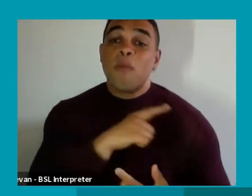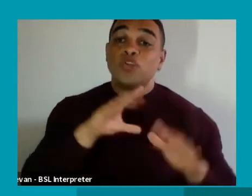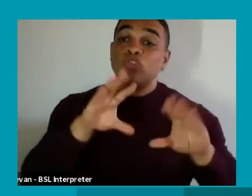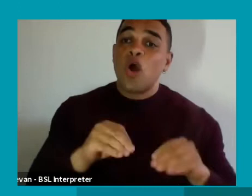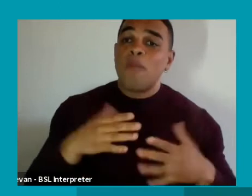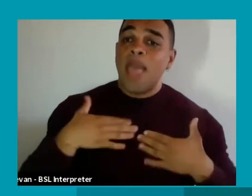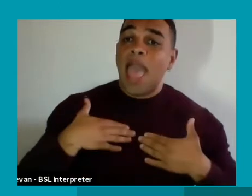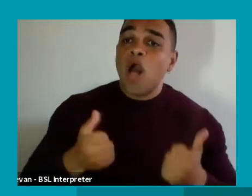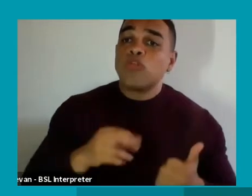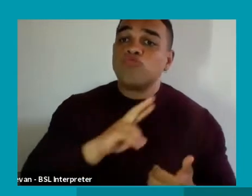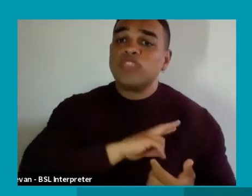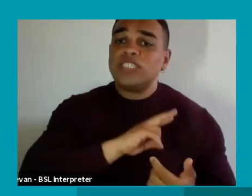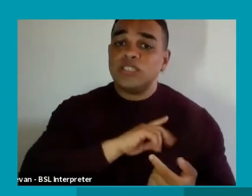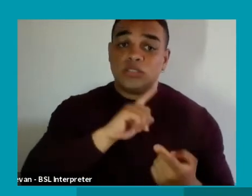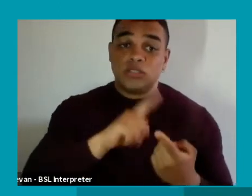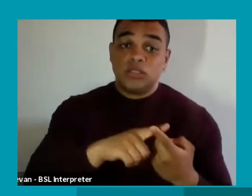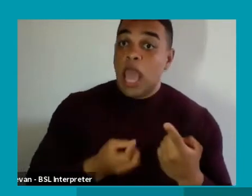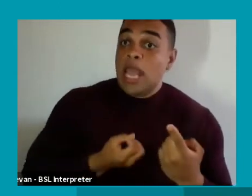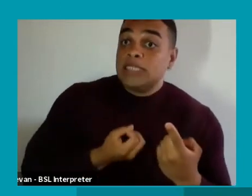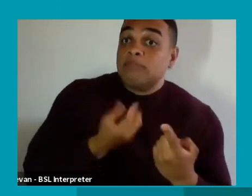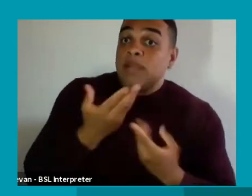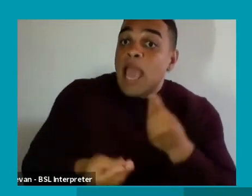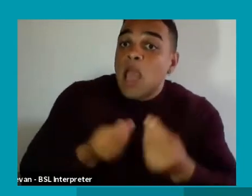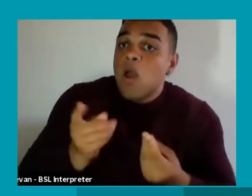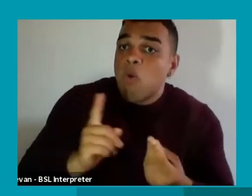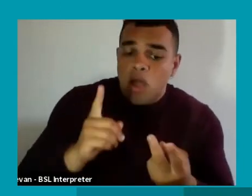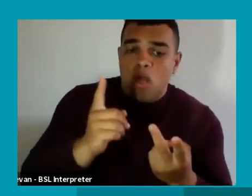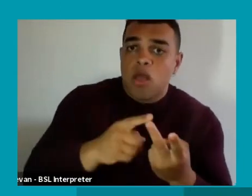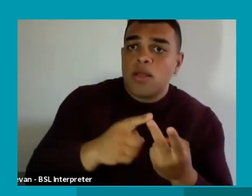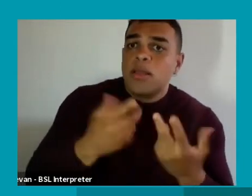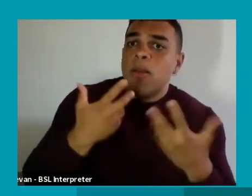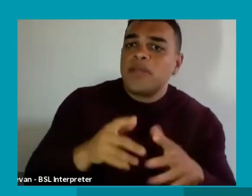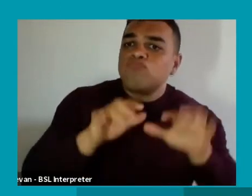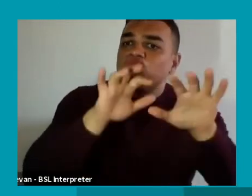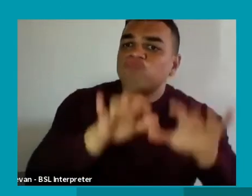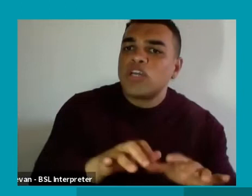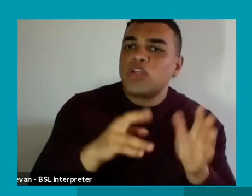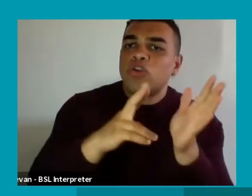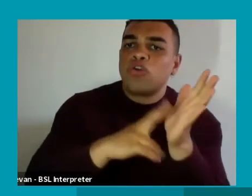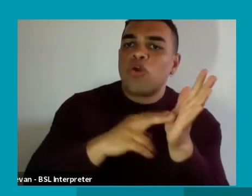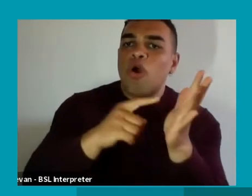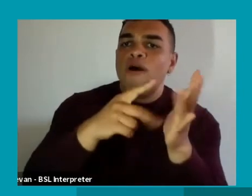some of them were labelled as ill health gaps and some were labelled as a novel writing gaps, and that was accurate. That was the truth,